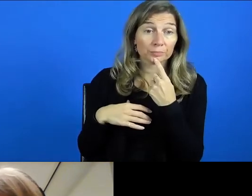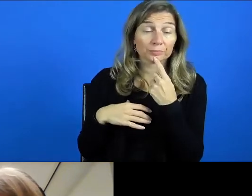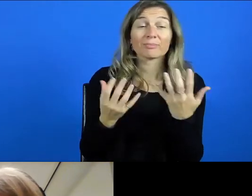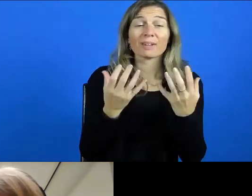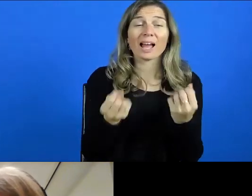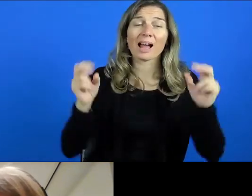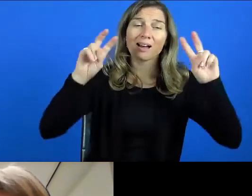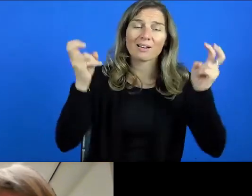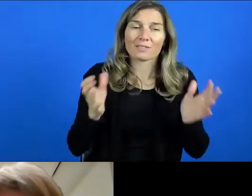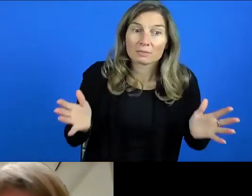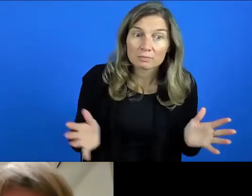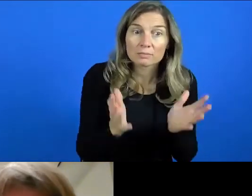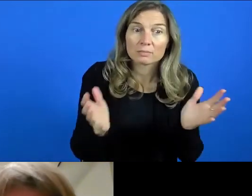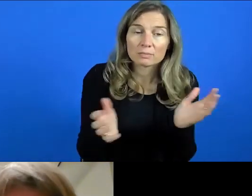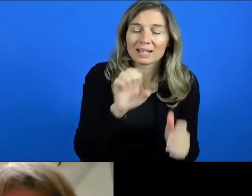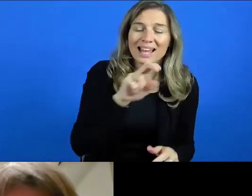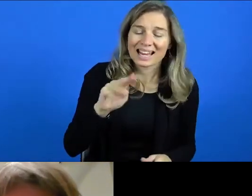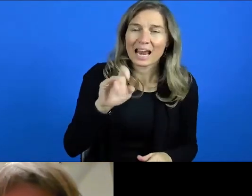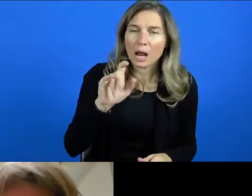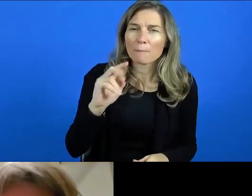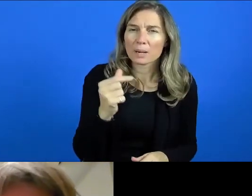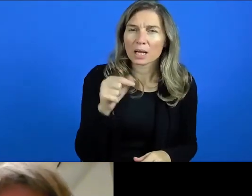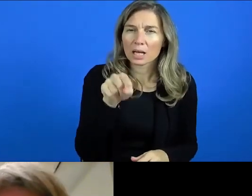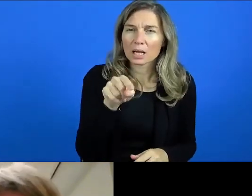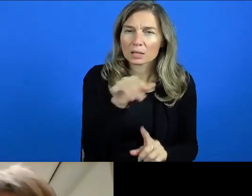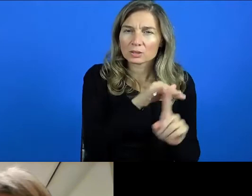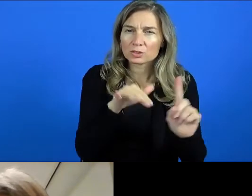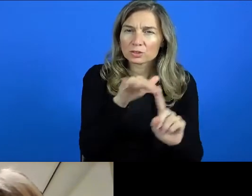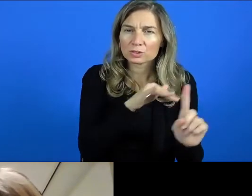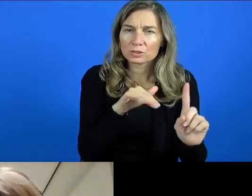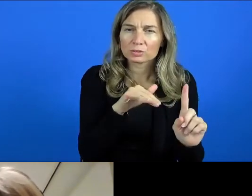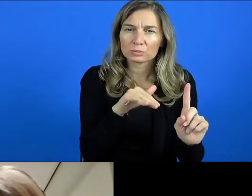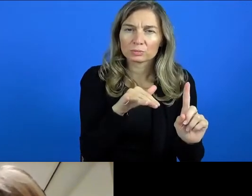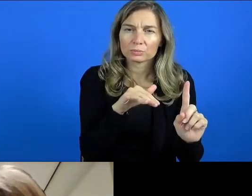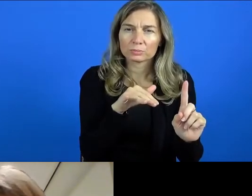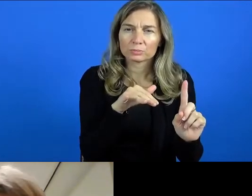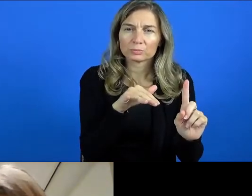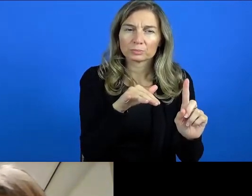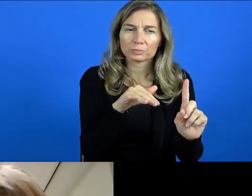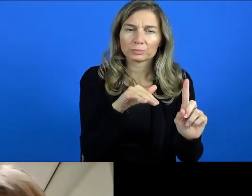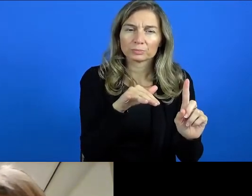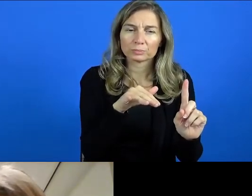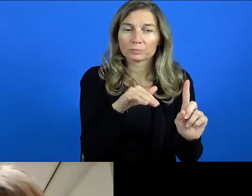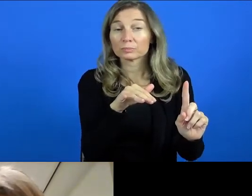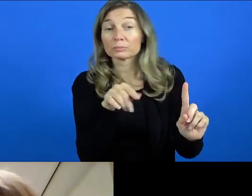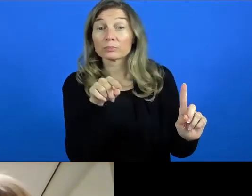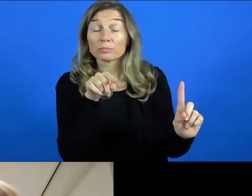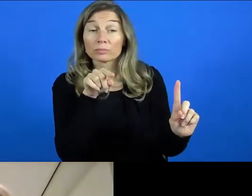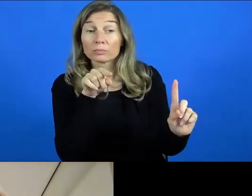so those are prerequisites to ensure the requirement for the effective and efficient use of EU funds are met